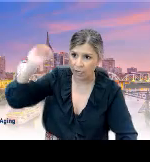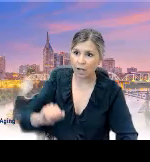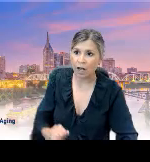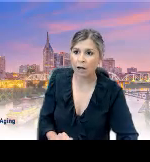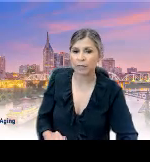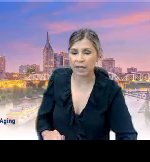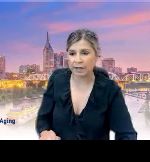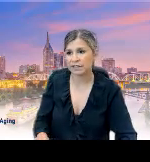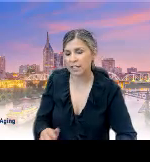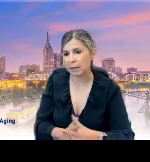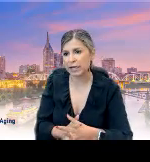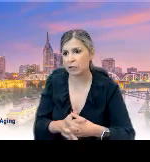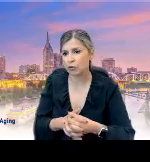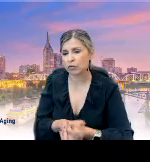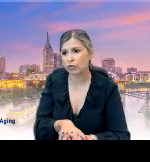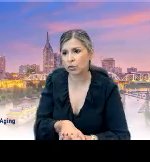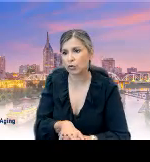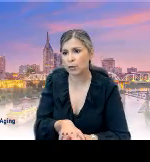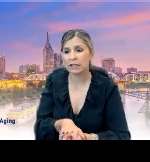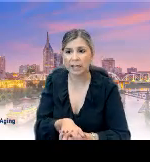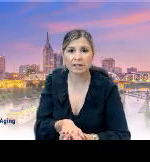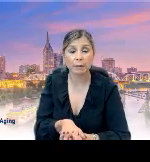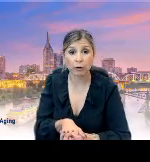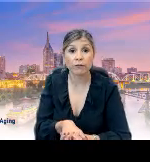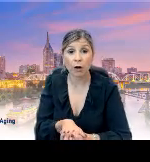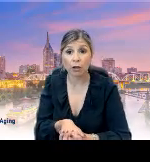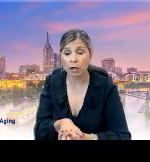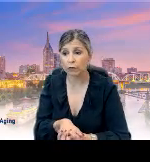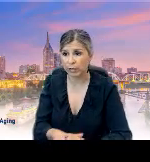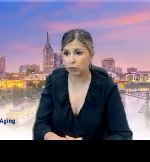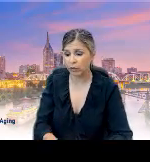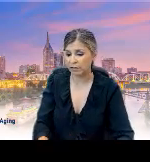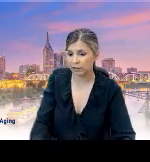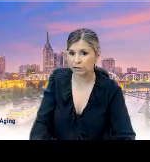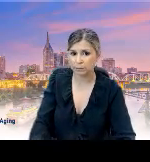regional office with middle and East coming closer to late summer, fall of 2026.